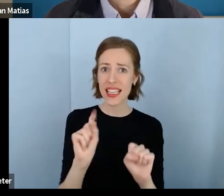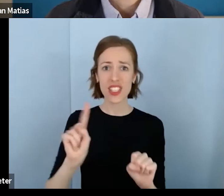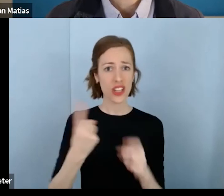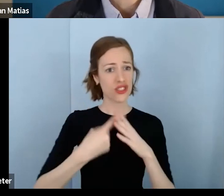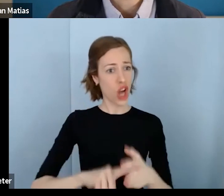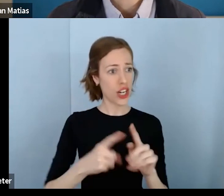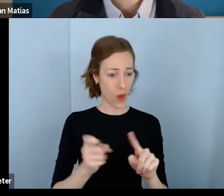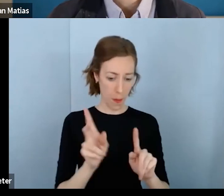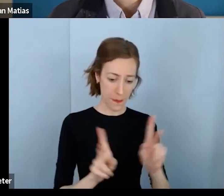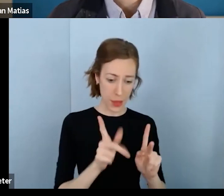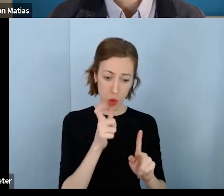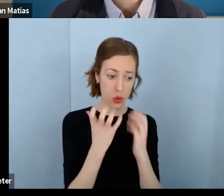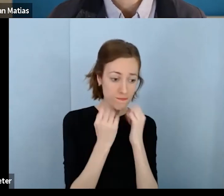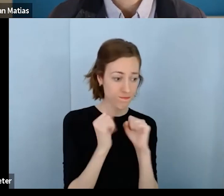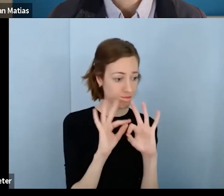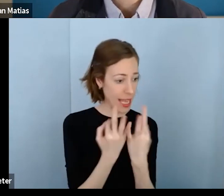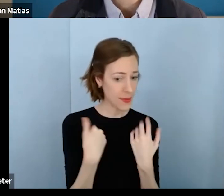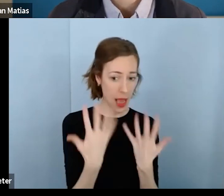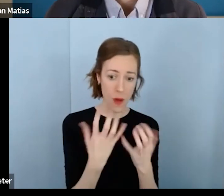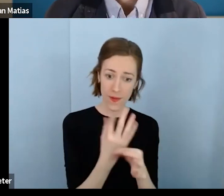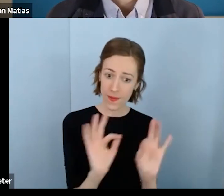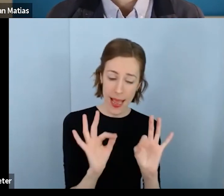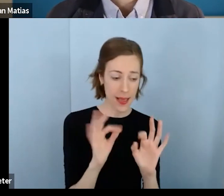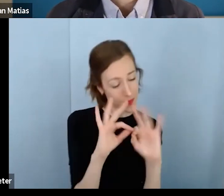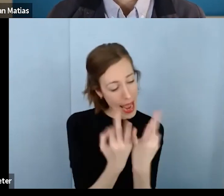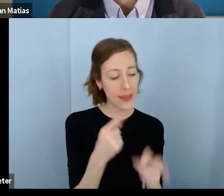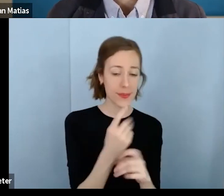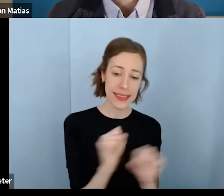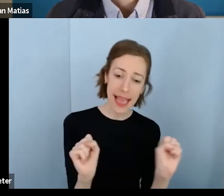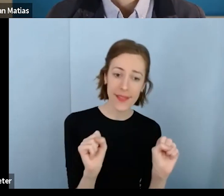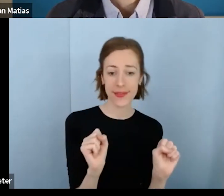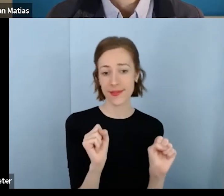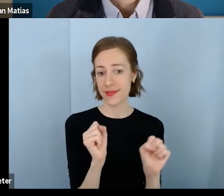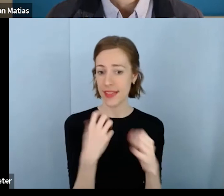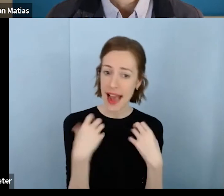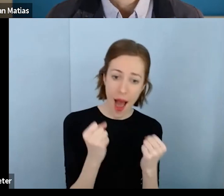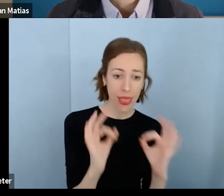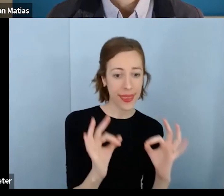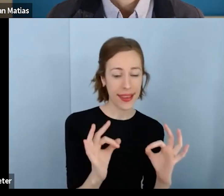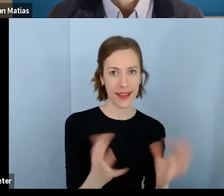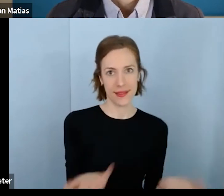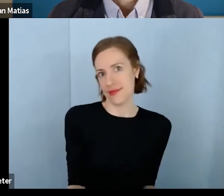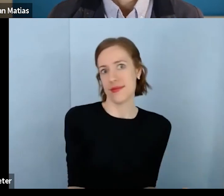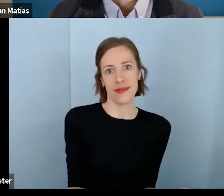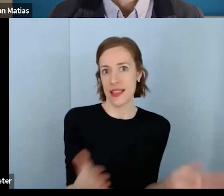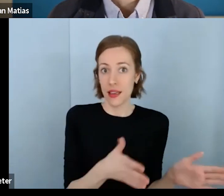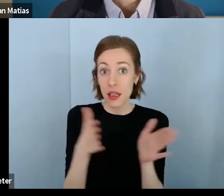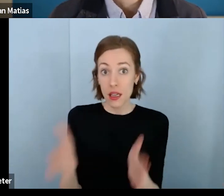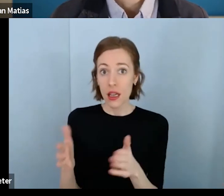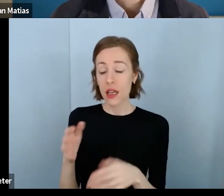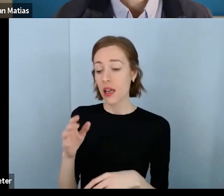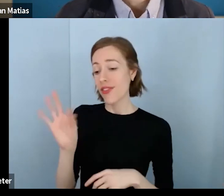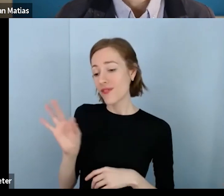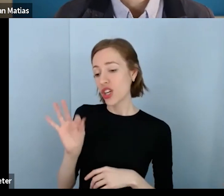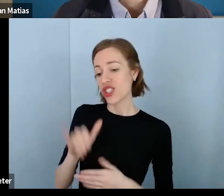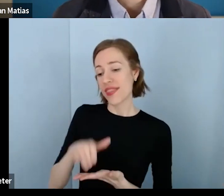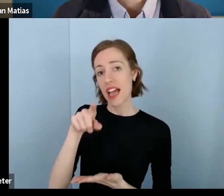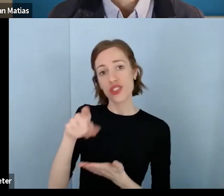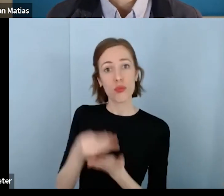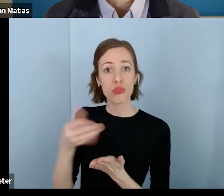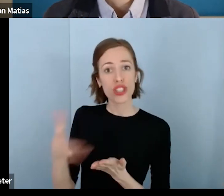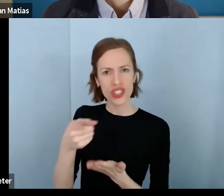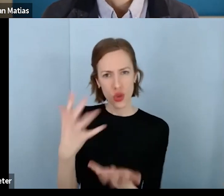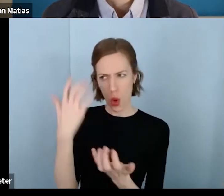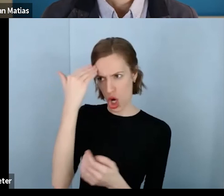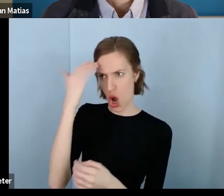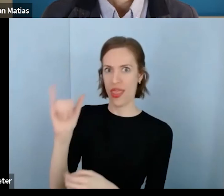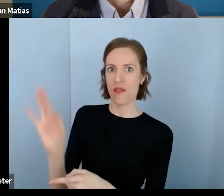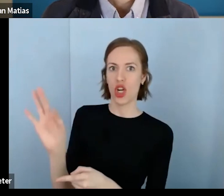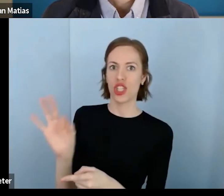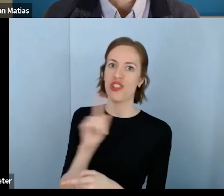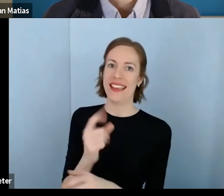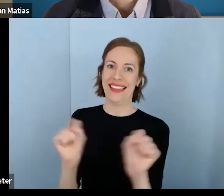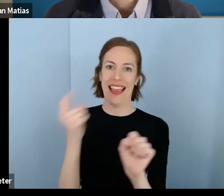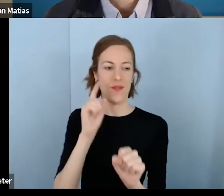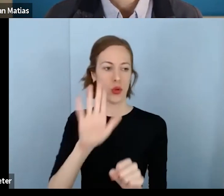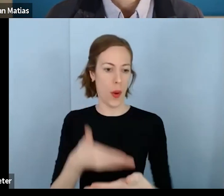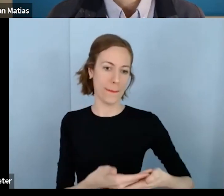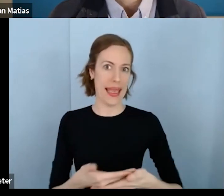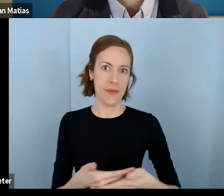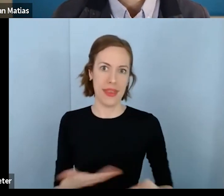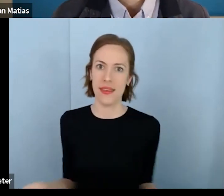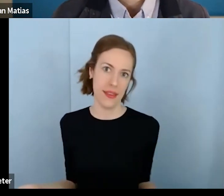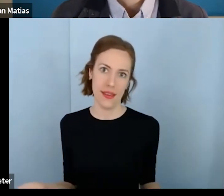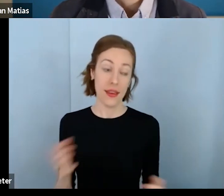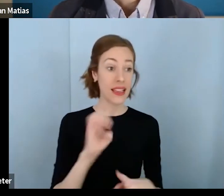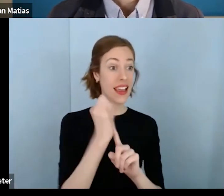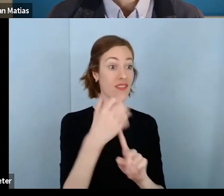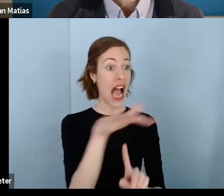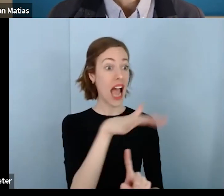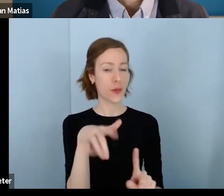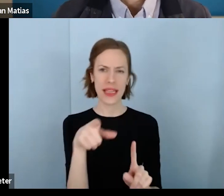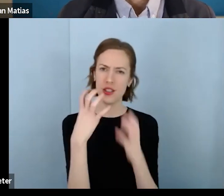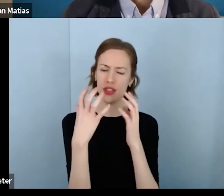The lesson I've taken from citizen science and consumer protection, you know you want to know that the furniture you purchase isn't going to be dangerous to your infant child, and in the environment you care about your local stream, you have some power